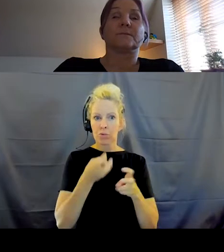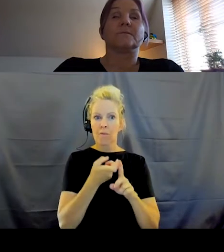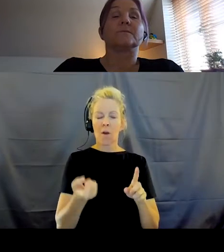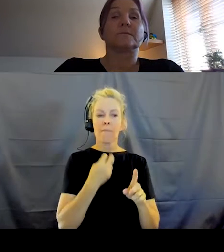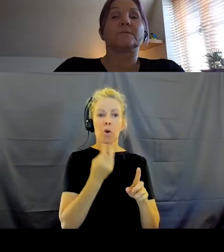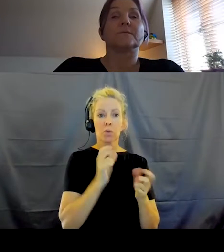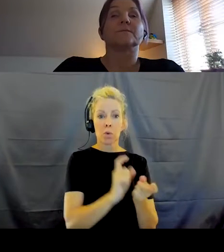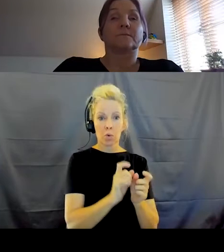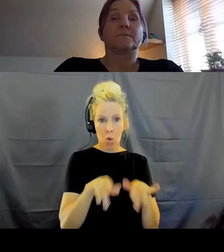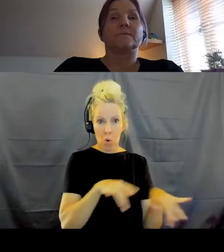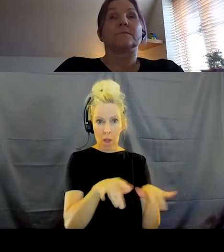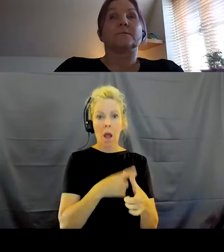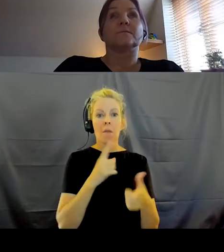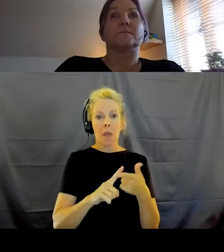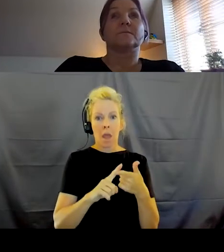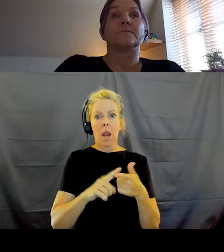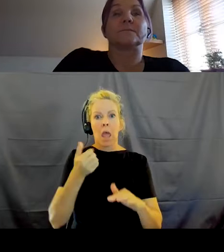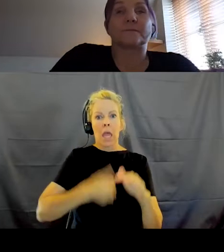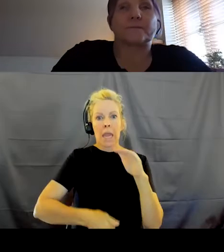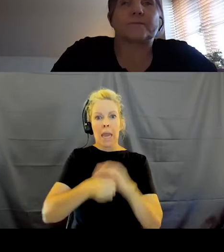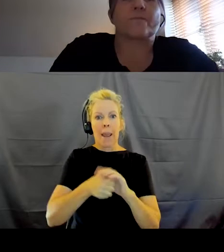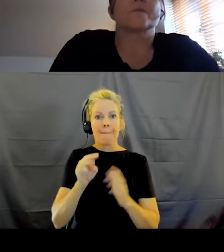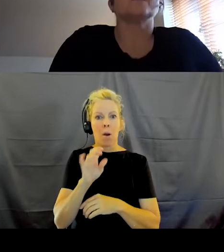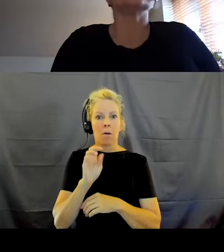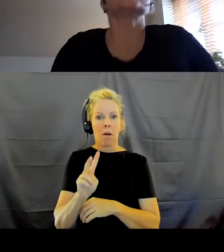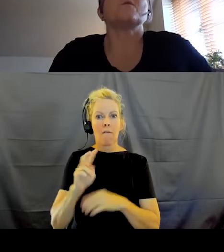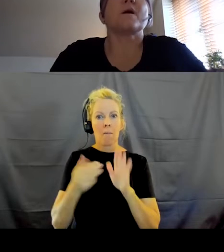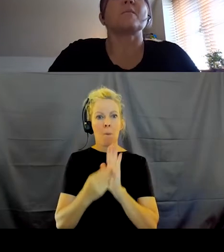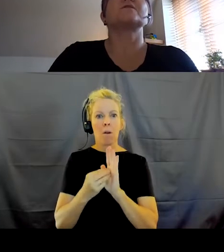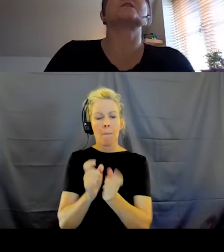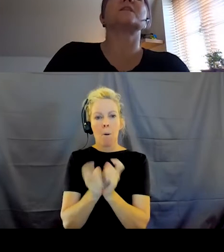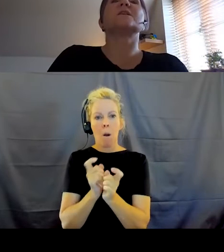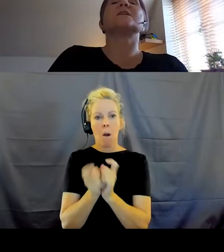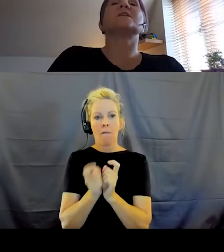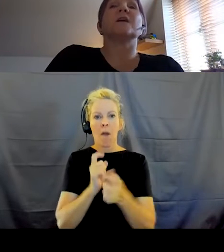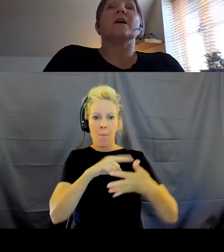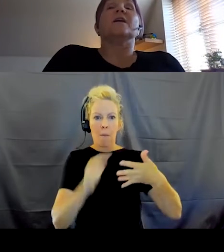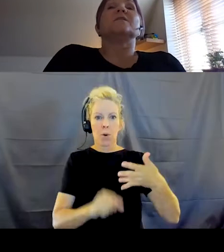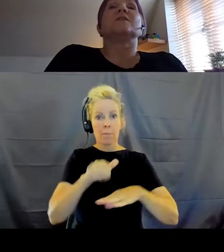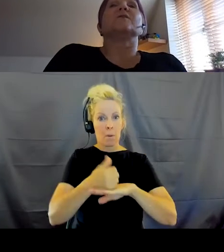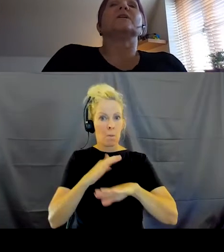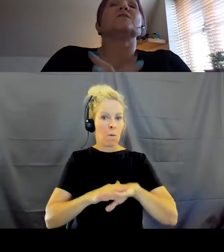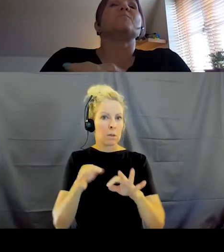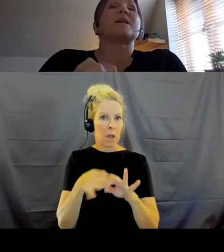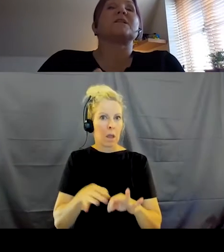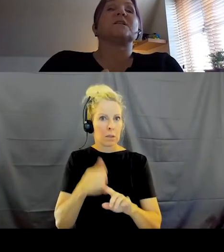the parameters based on the text to be spoken. >> Leonie: So parametric synthesis is the best